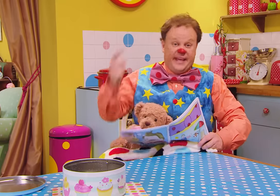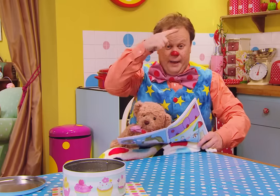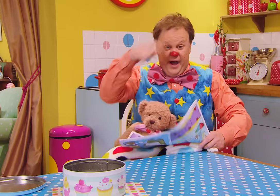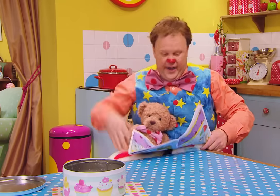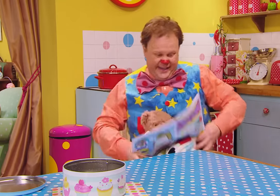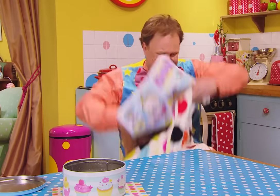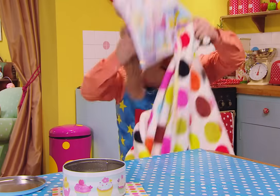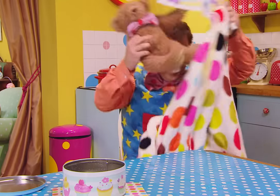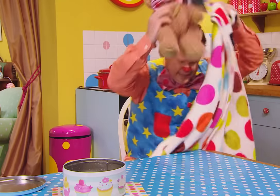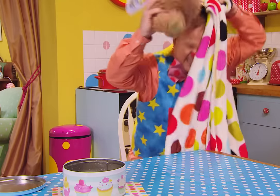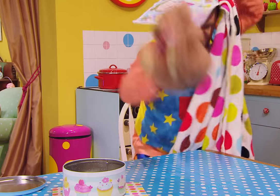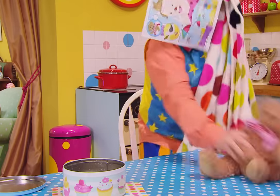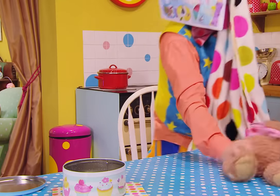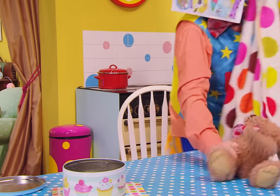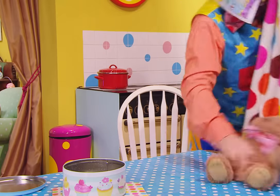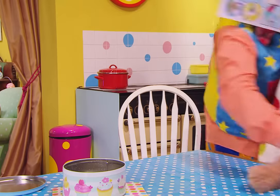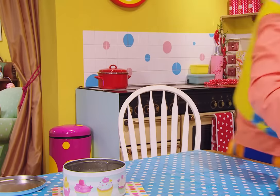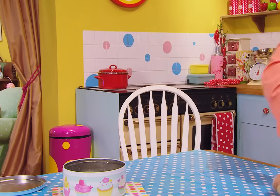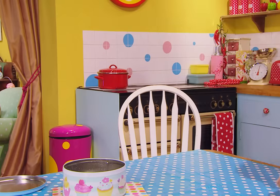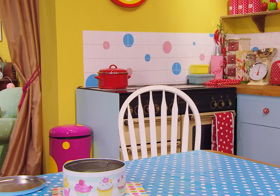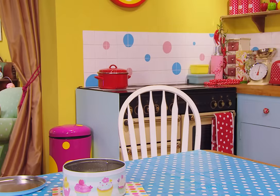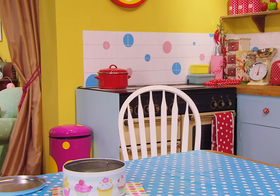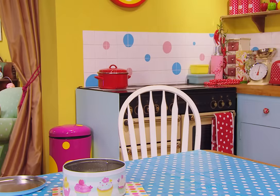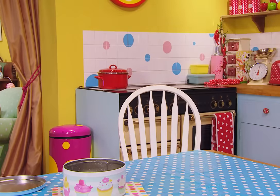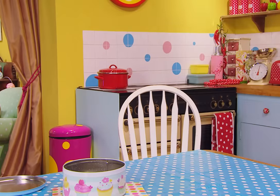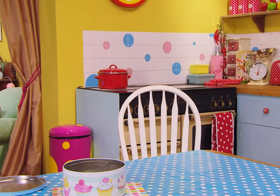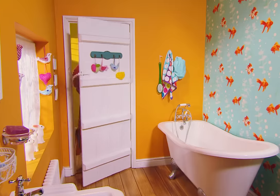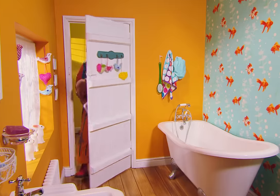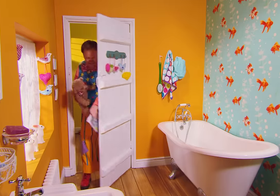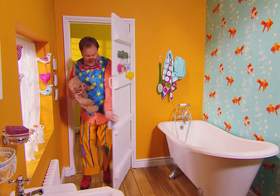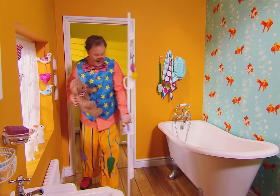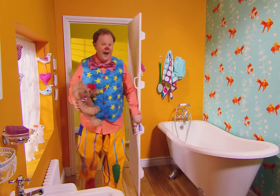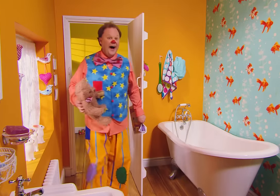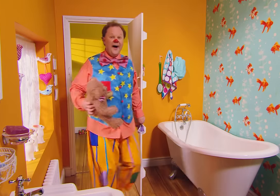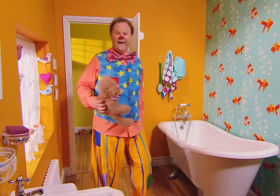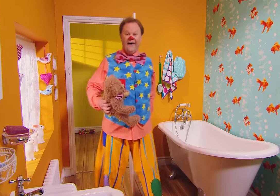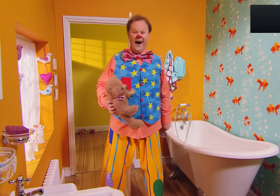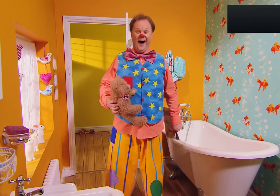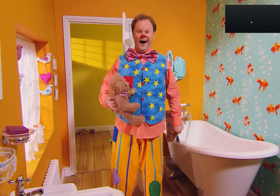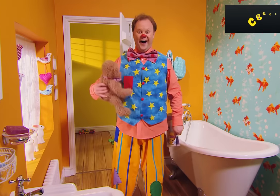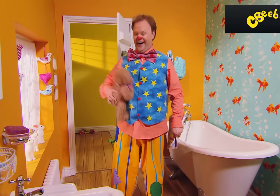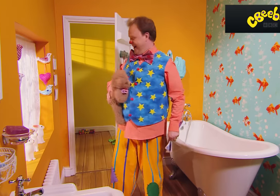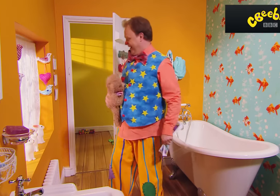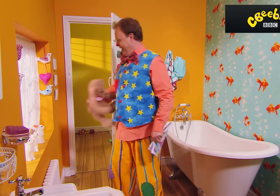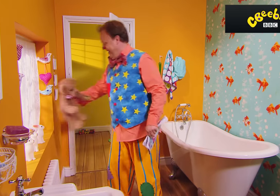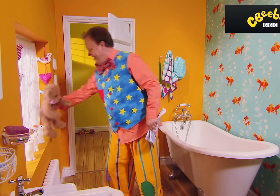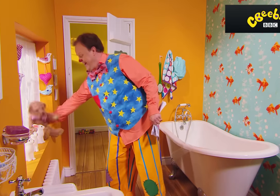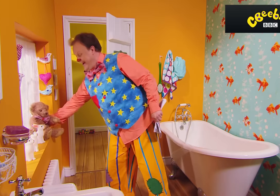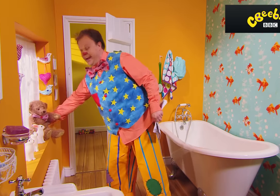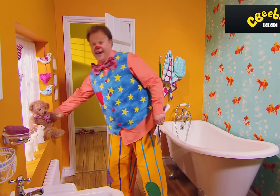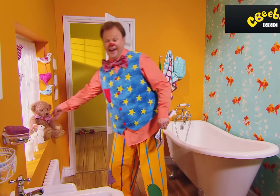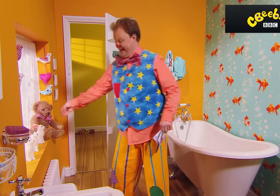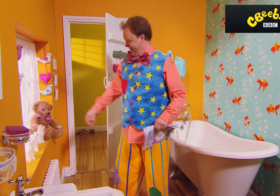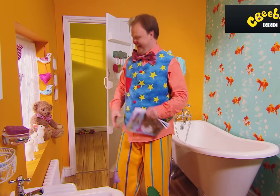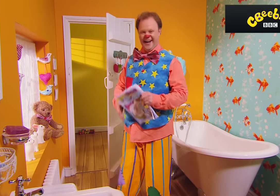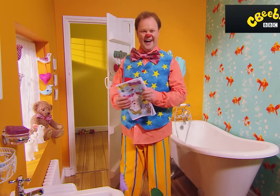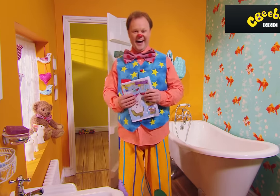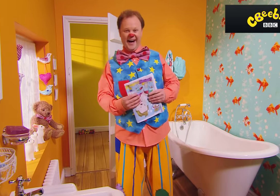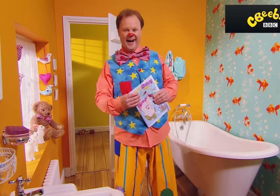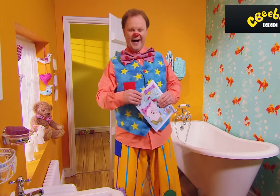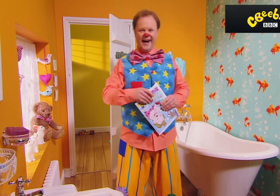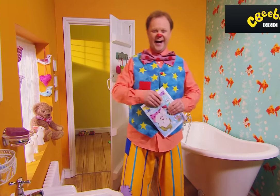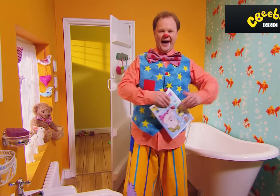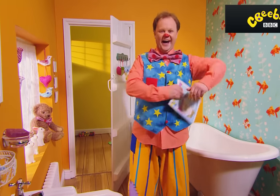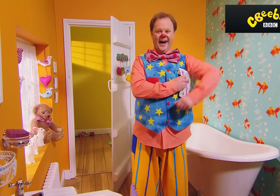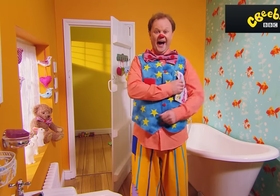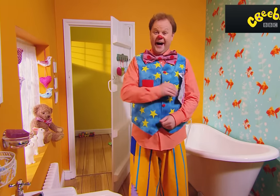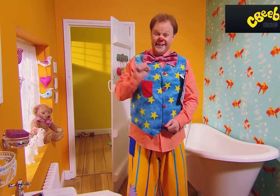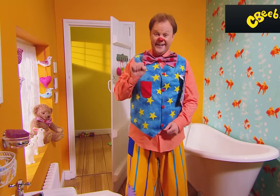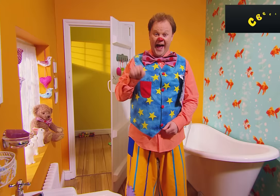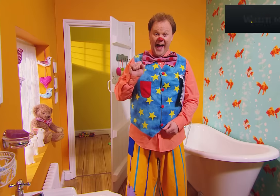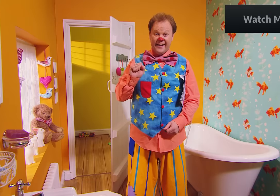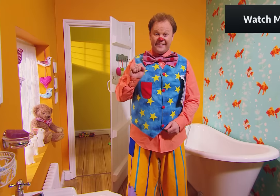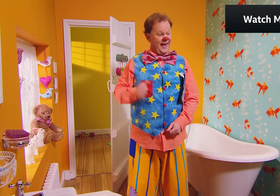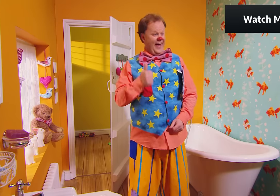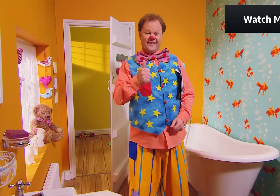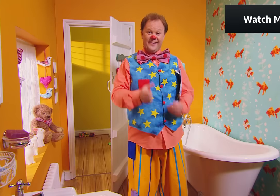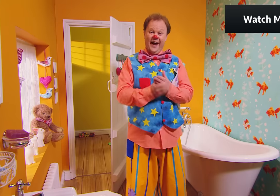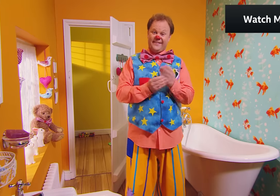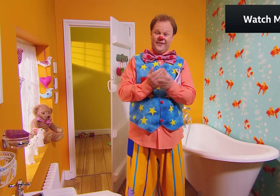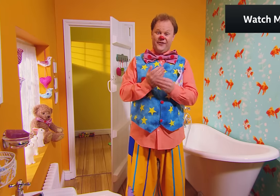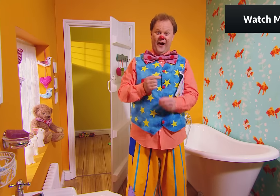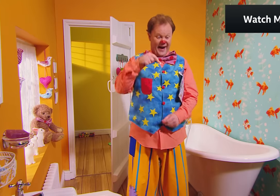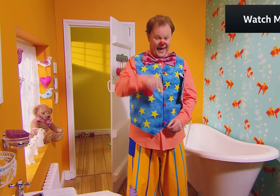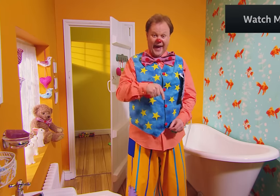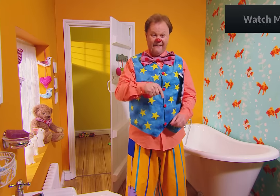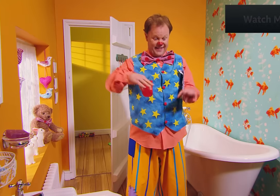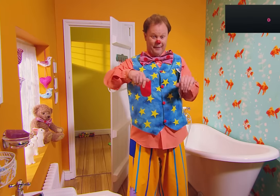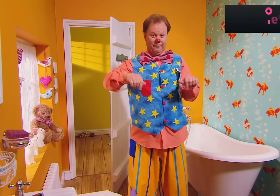come on that's better mr tumble it's dry in here yes it's nice and dry here in the